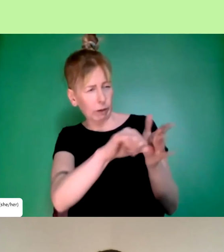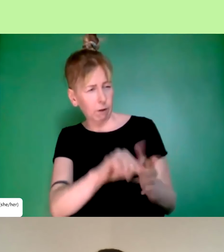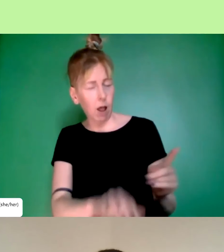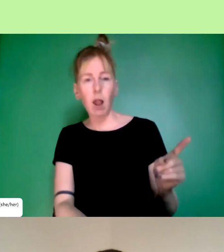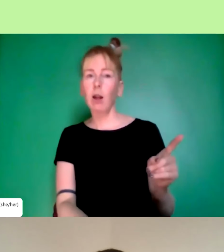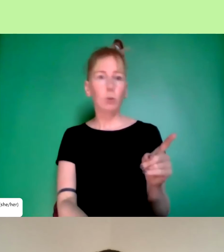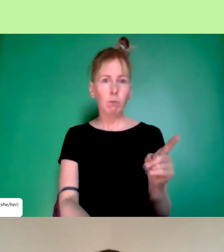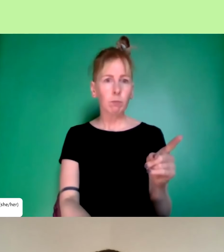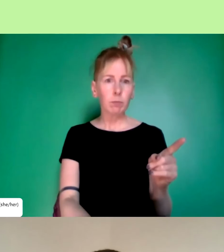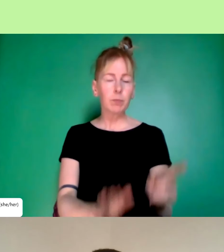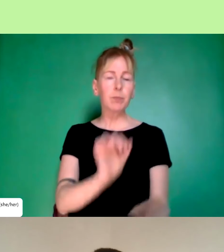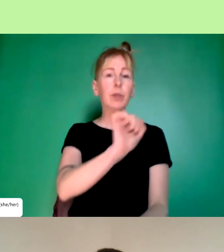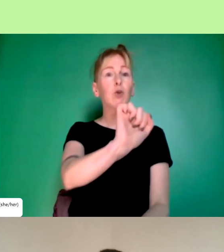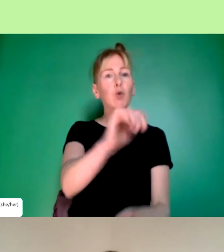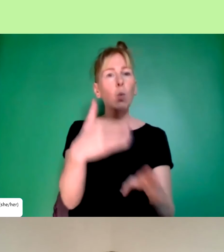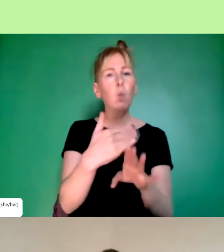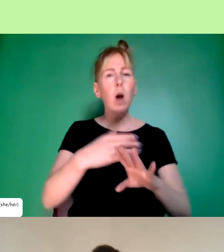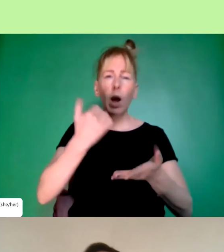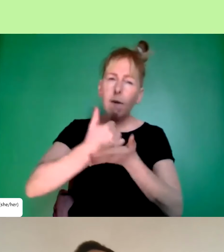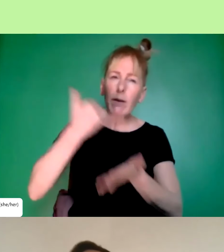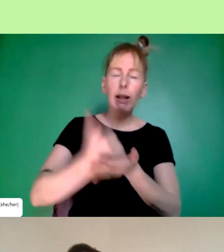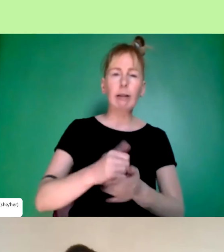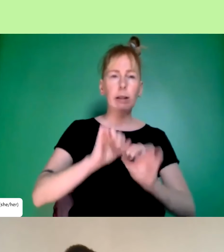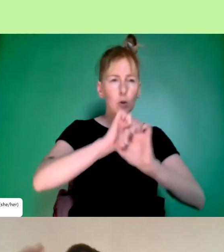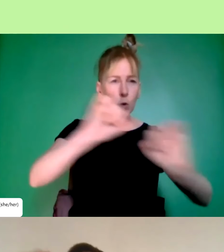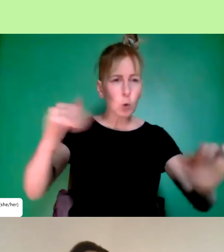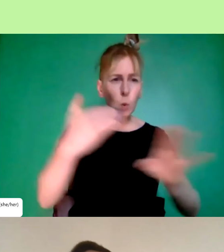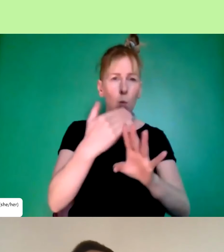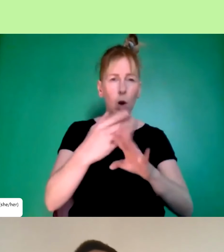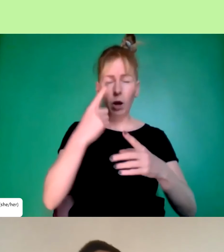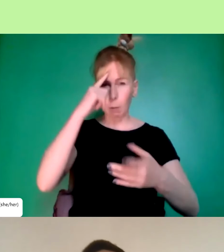And you ancestors will be with you. And you're ordained by the divine intervention of